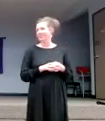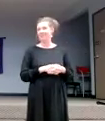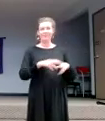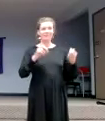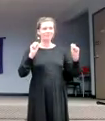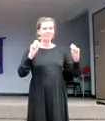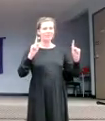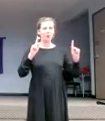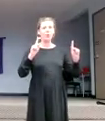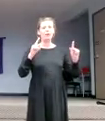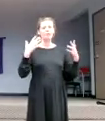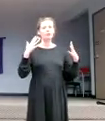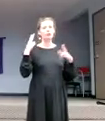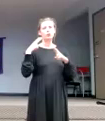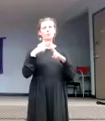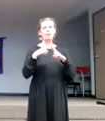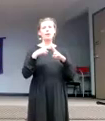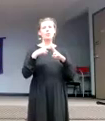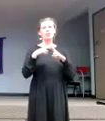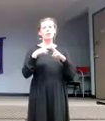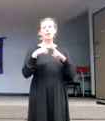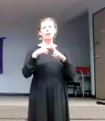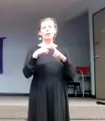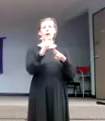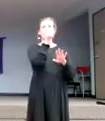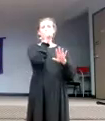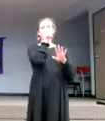Okay, so I know I mentioned that we weren't going to take many questions today. We have